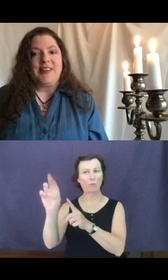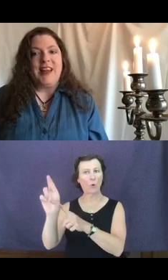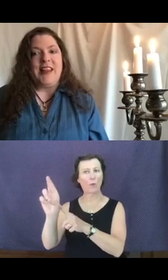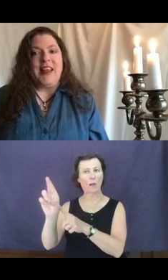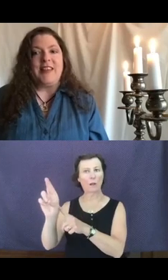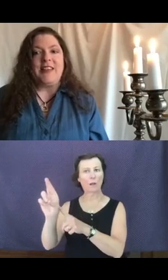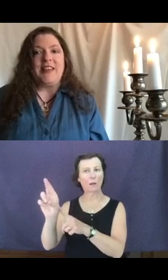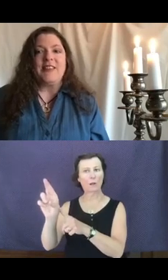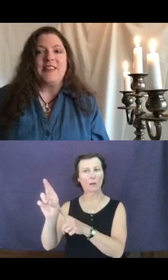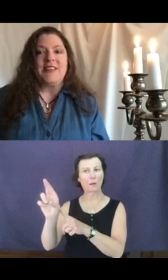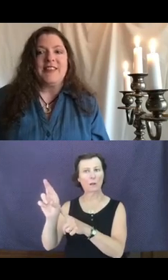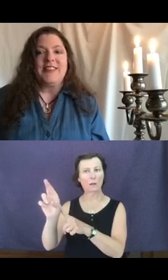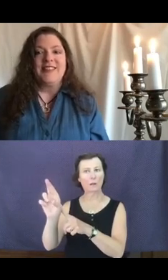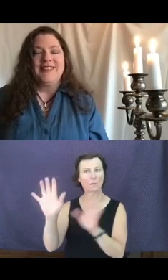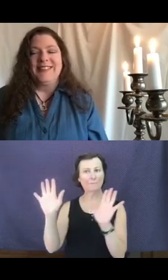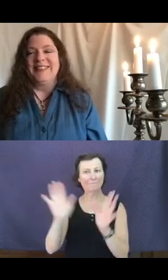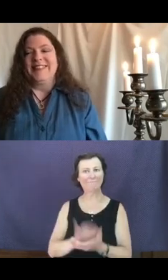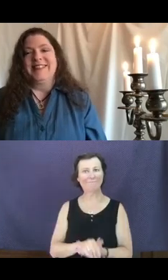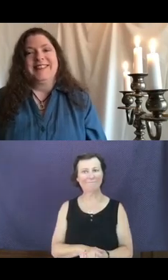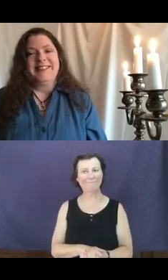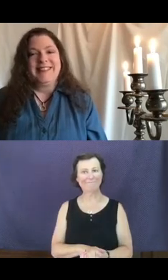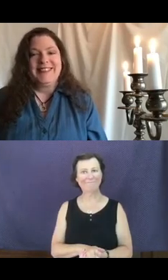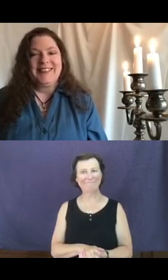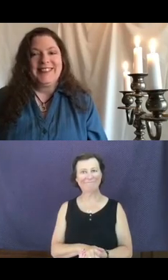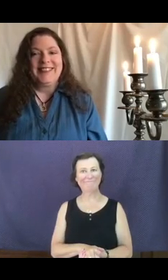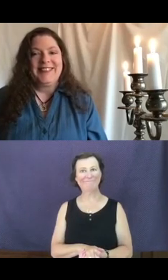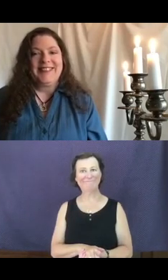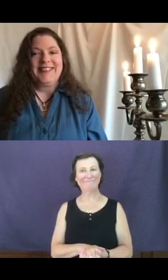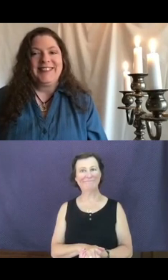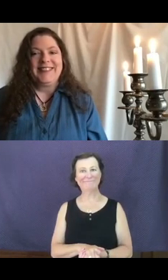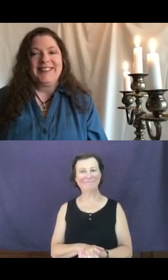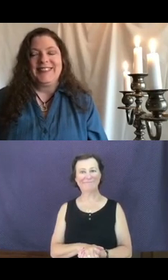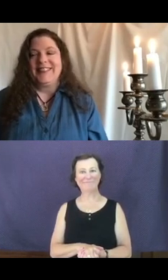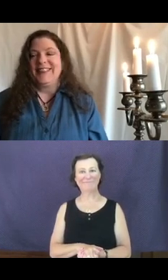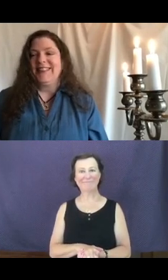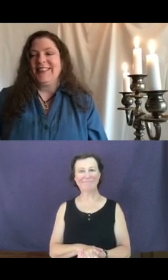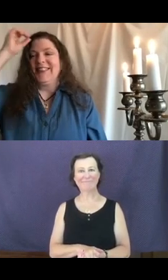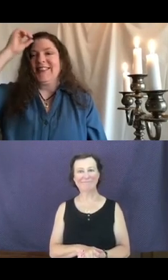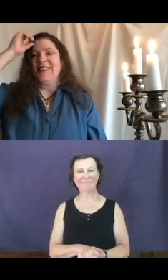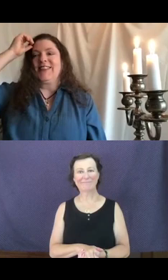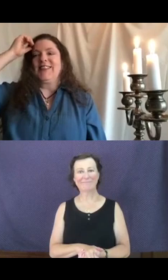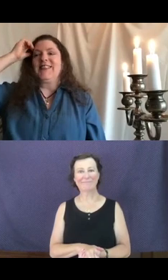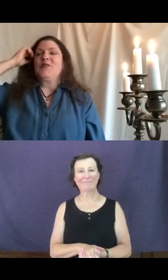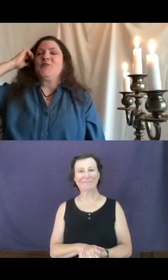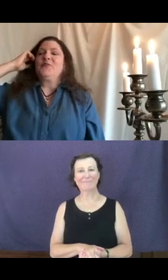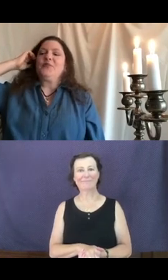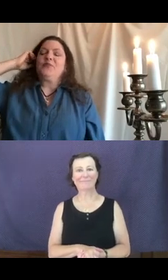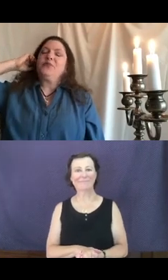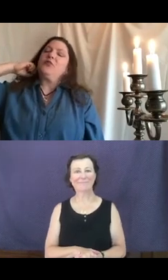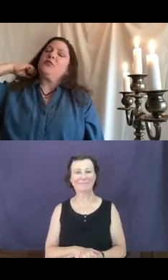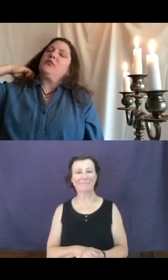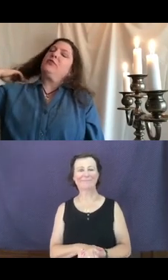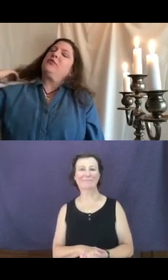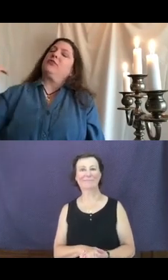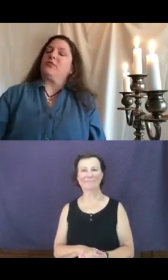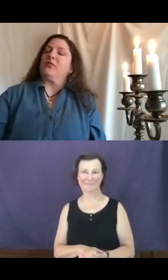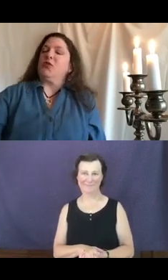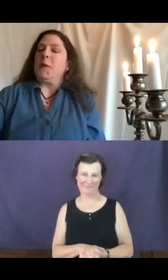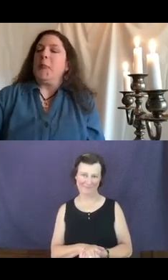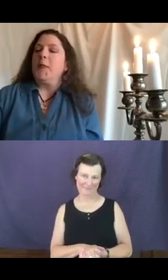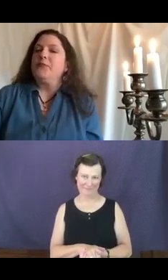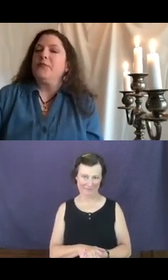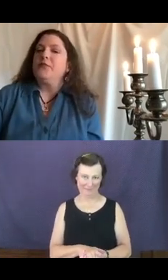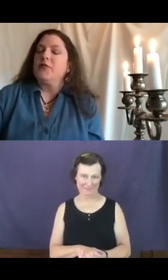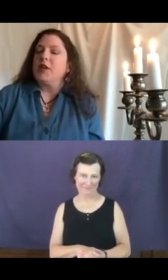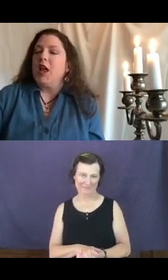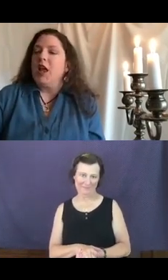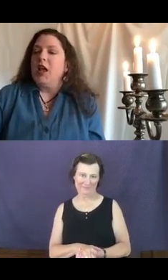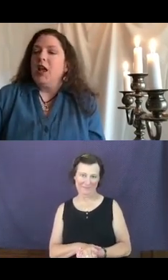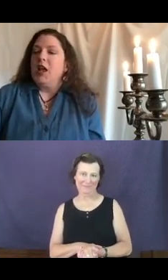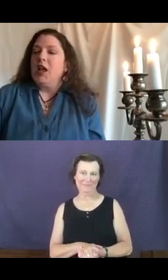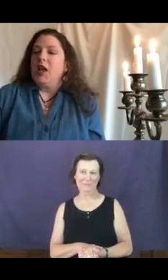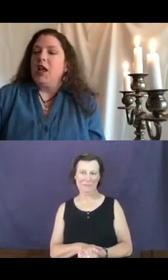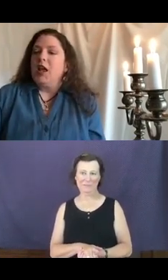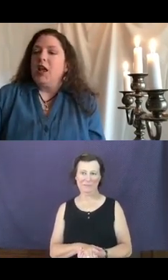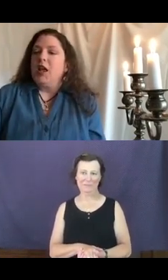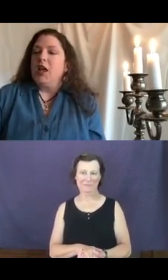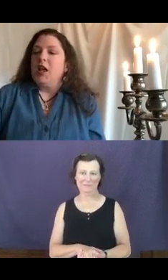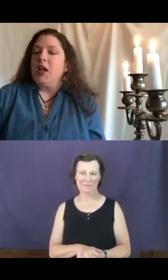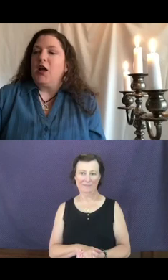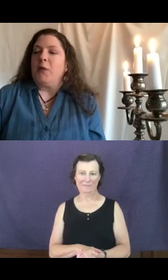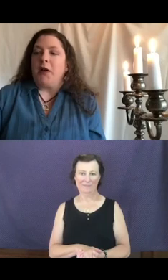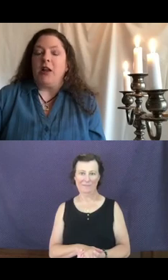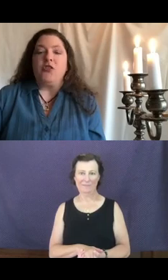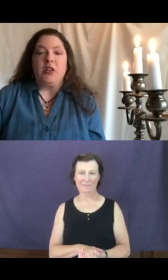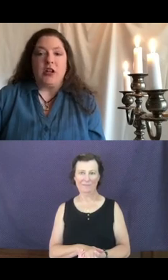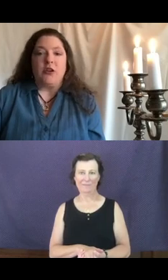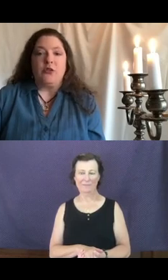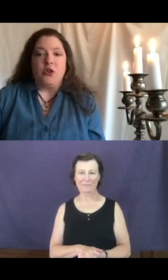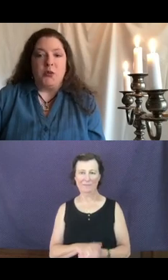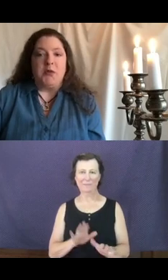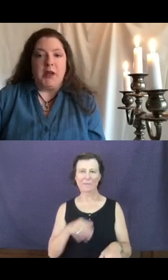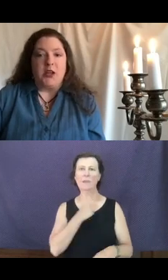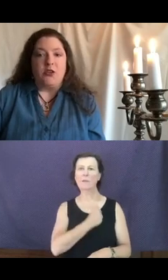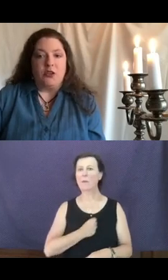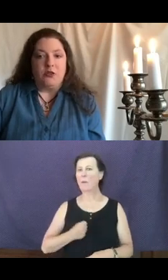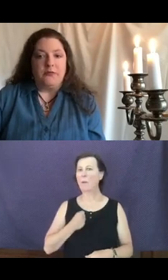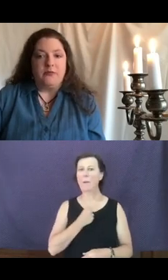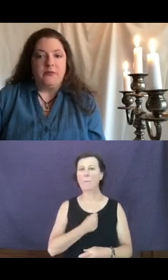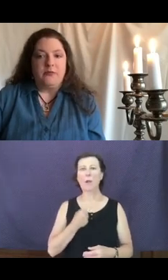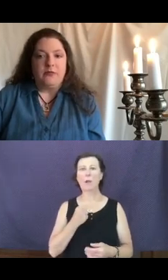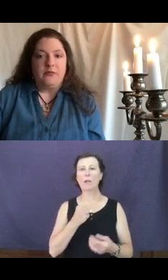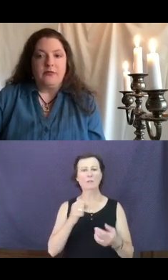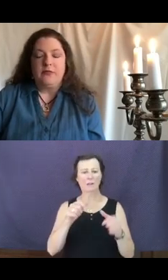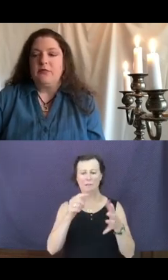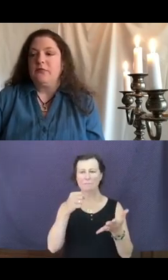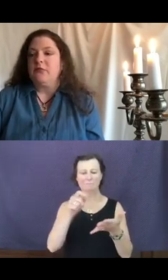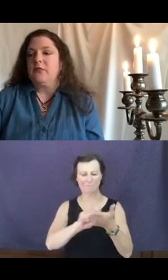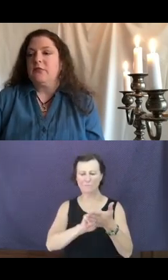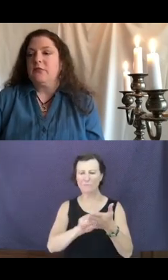And that's it. Apology Letter To Whom It May Concern: